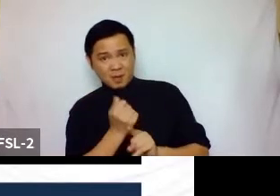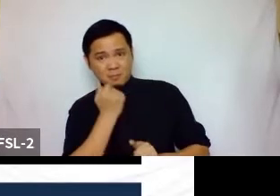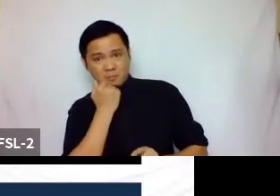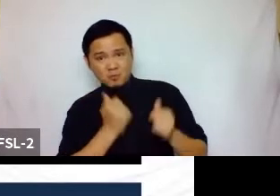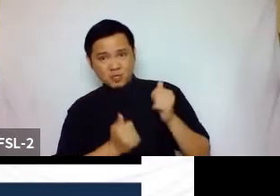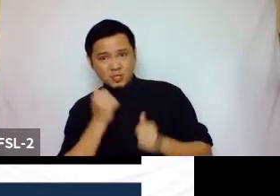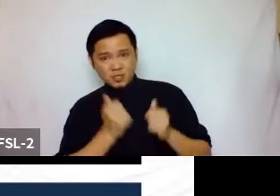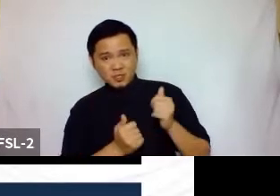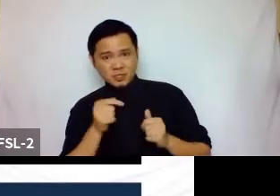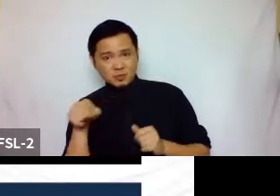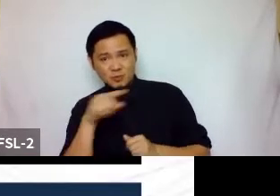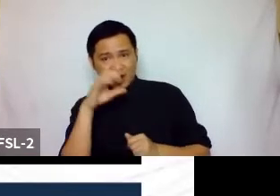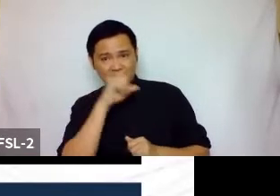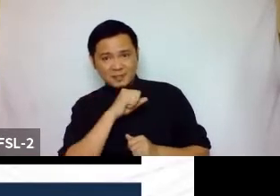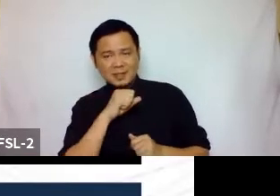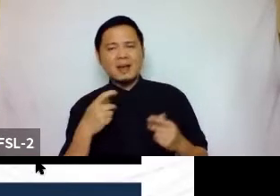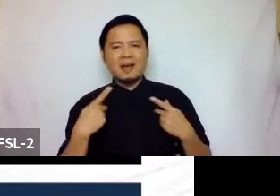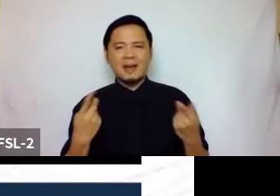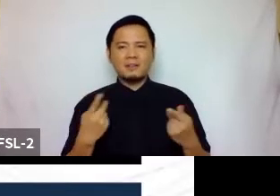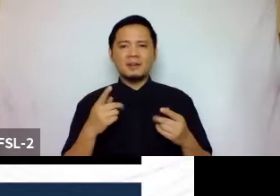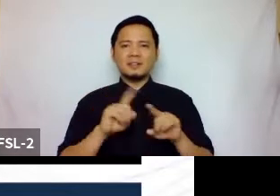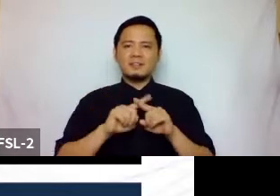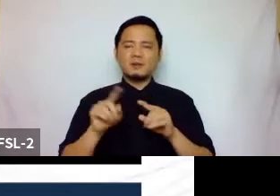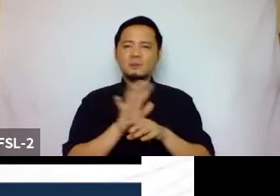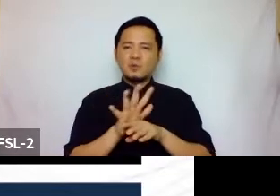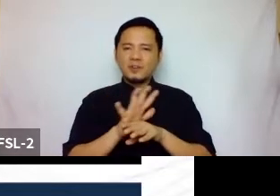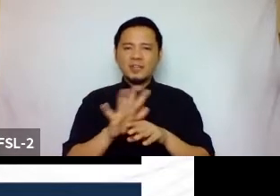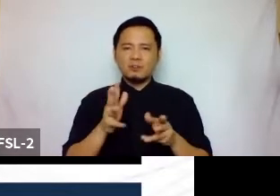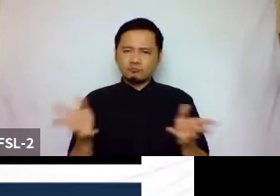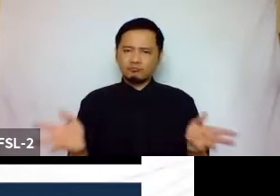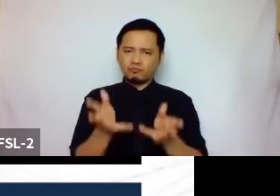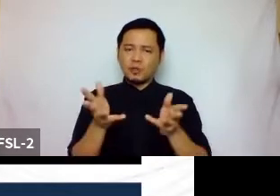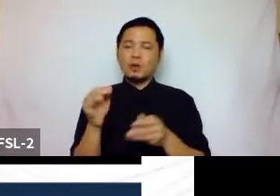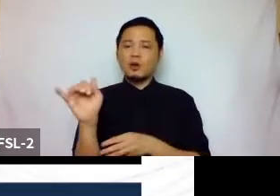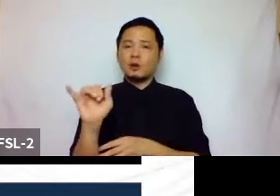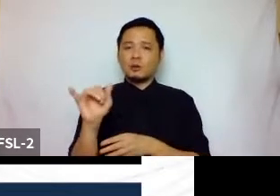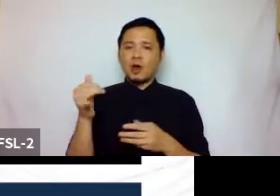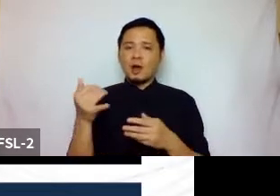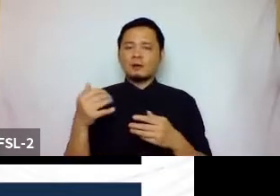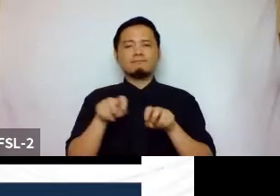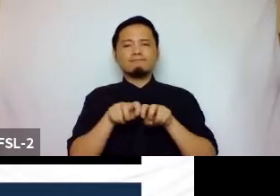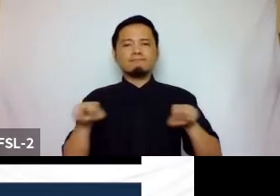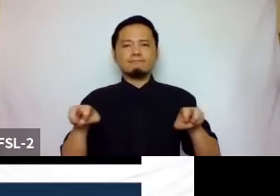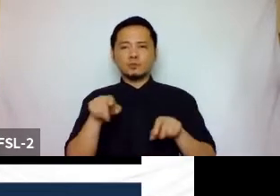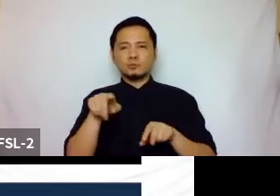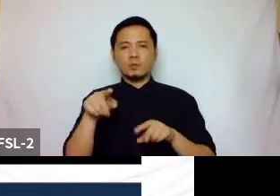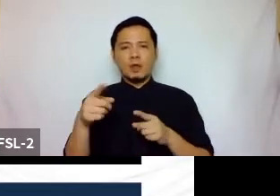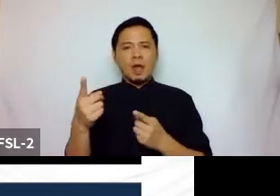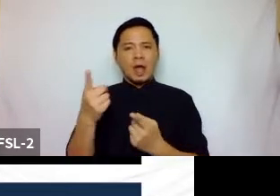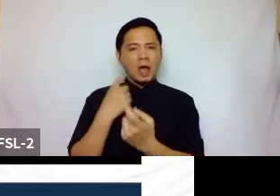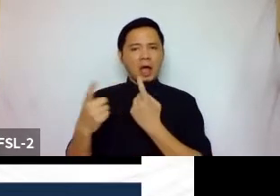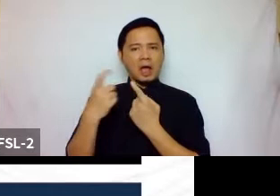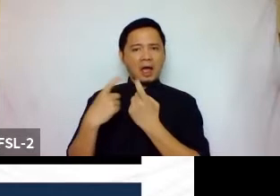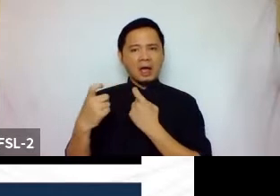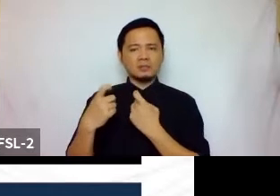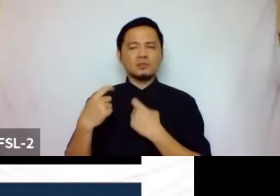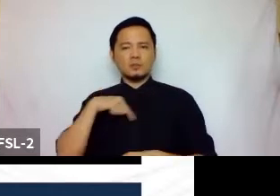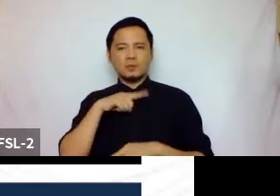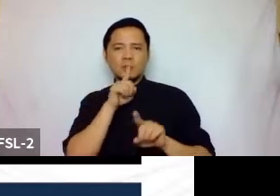There are also motivational series and questions from the public that we answer based on the questions that we have heard from the people.